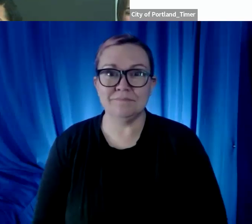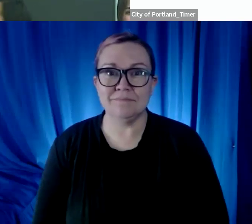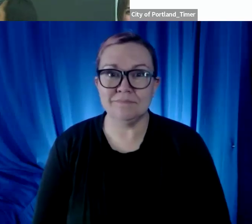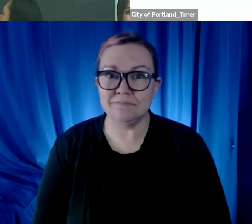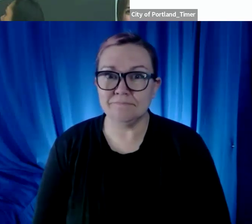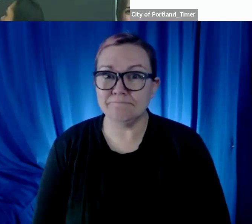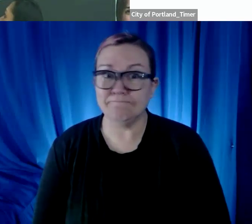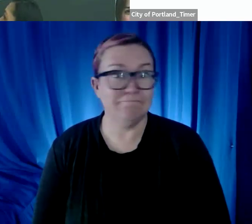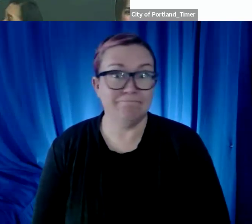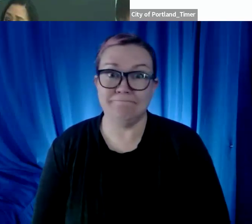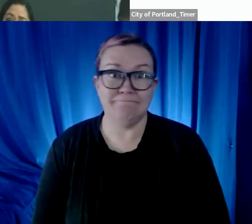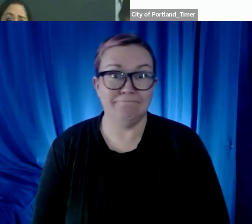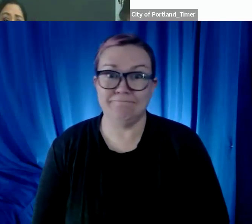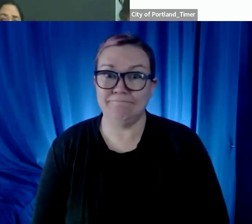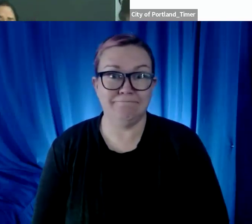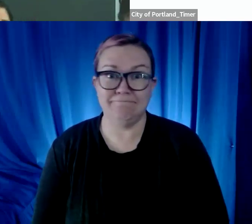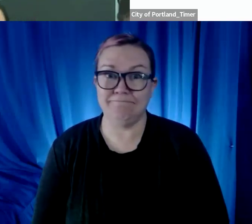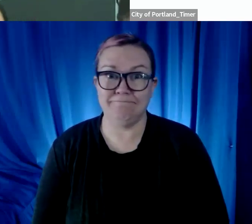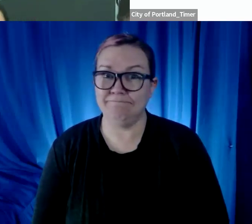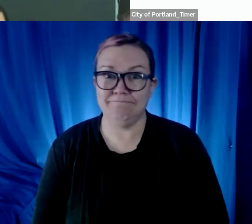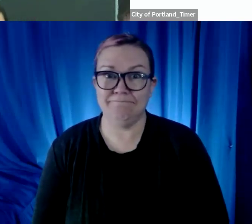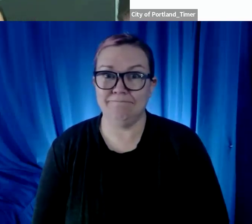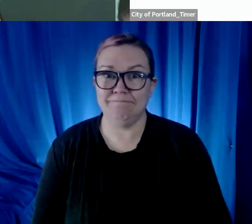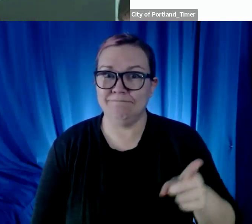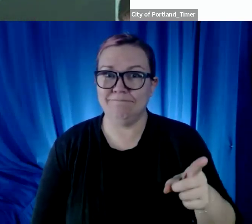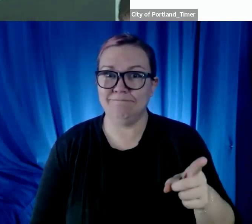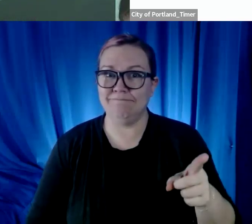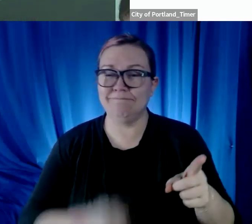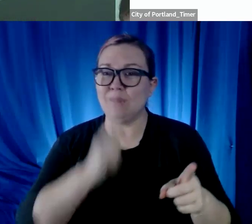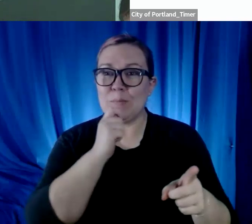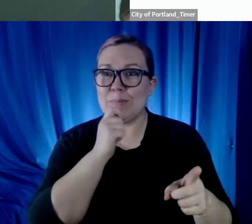I don't. Yeah. Can you hold on a second? I don't think the microphone is on.